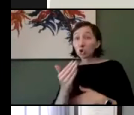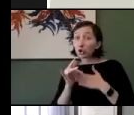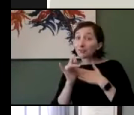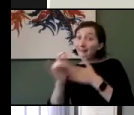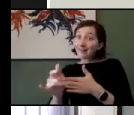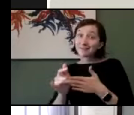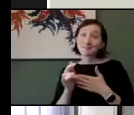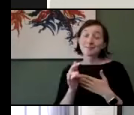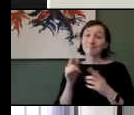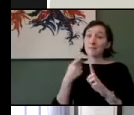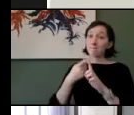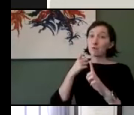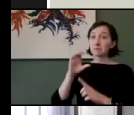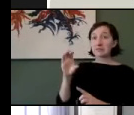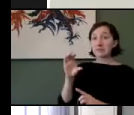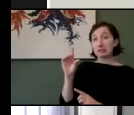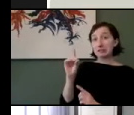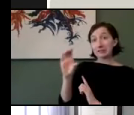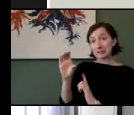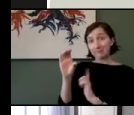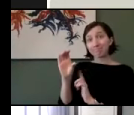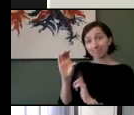Centers for Disease Control and Prevention, CDC.